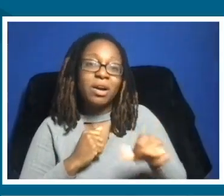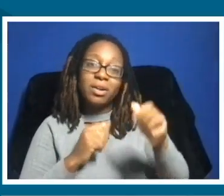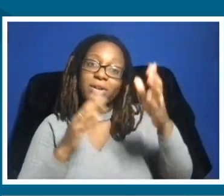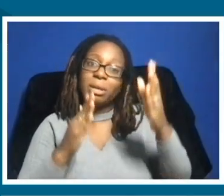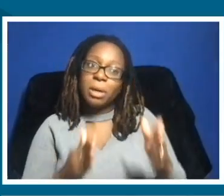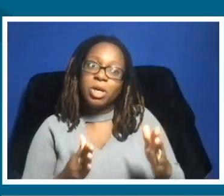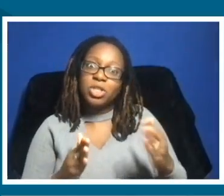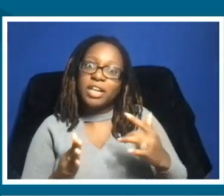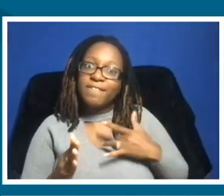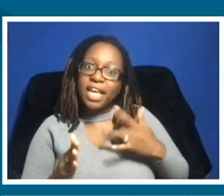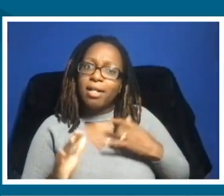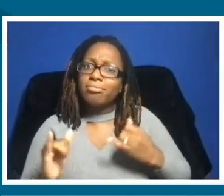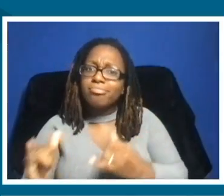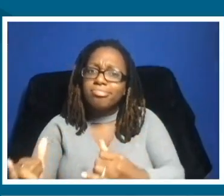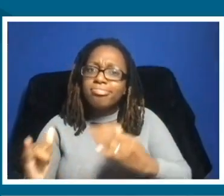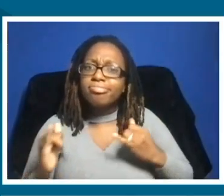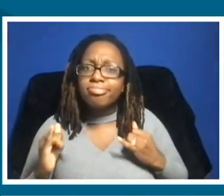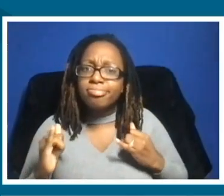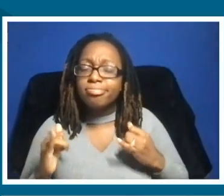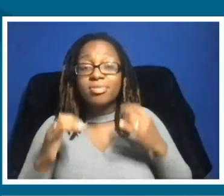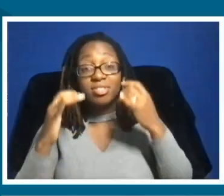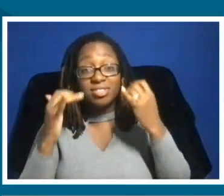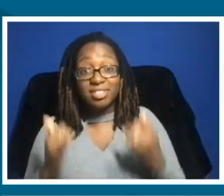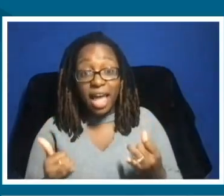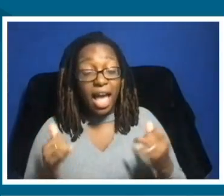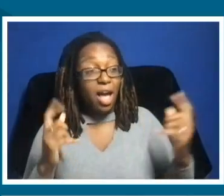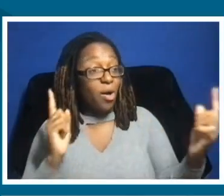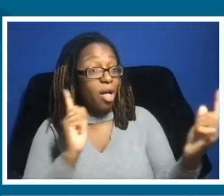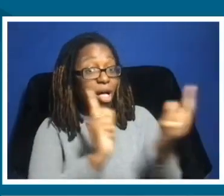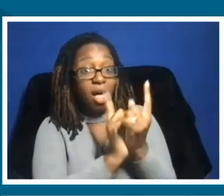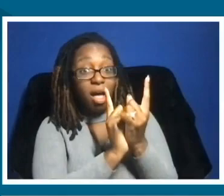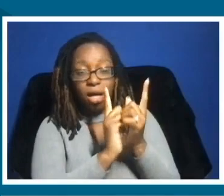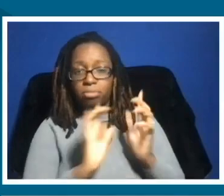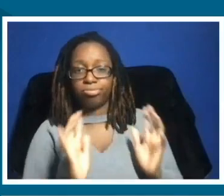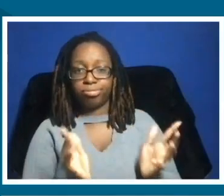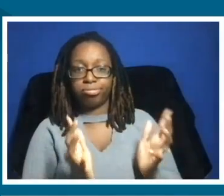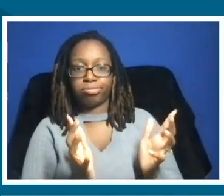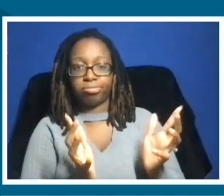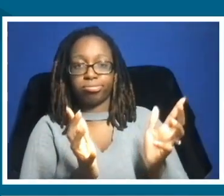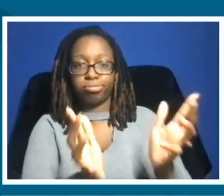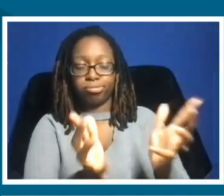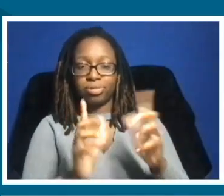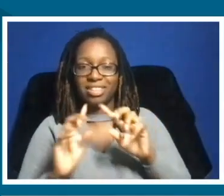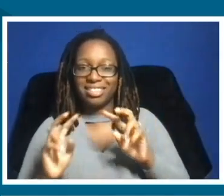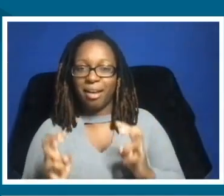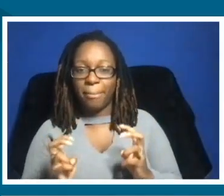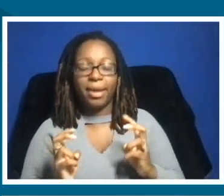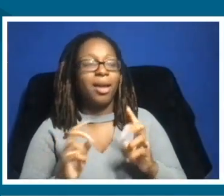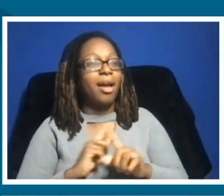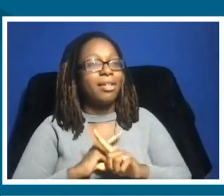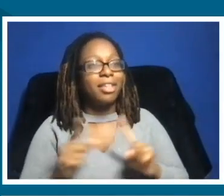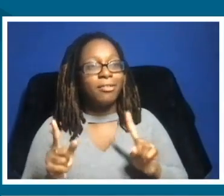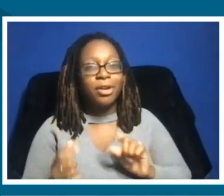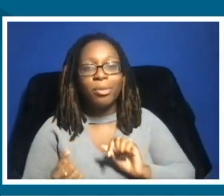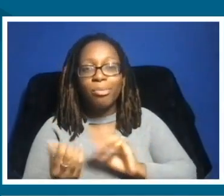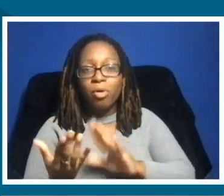that you've caused a conversation or you've caused a different way of thinking or